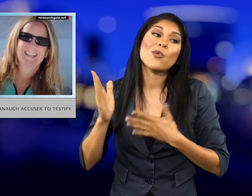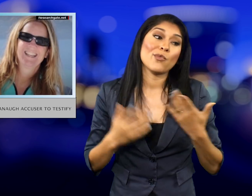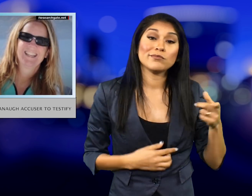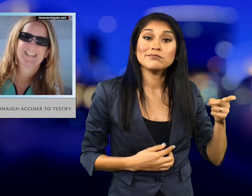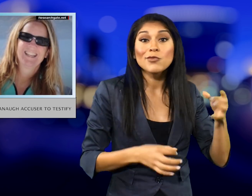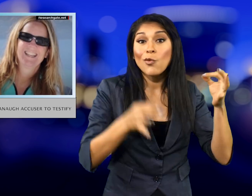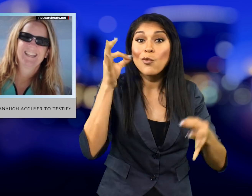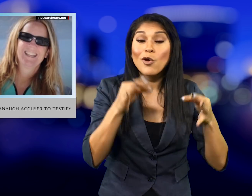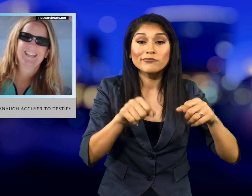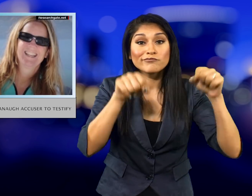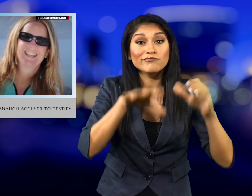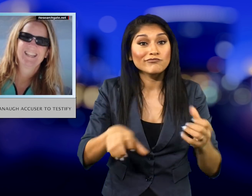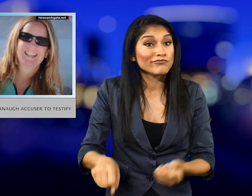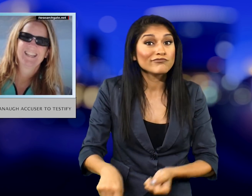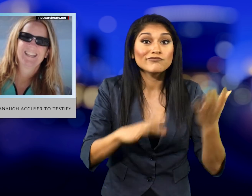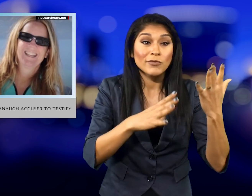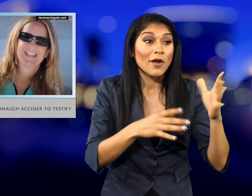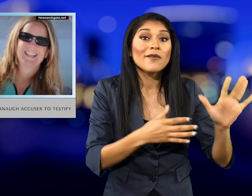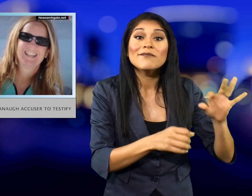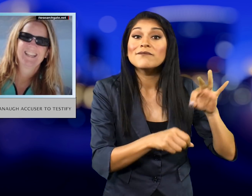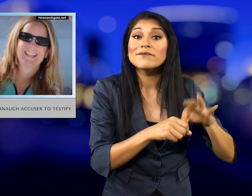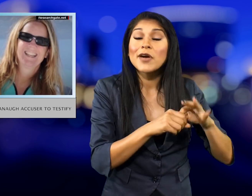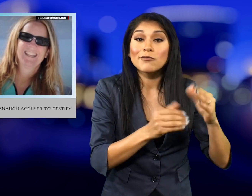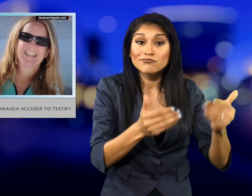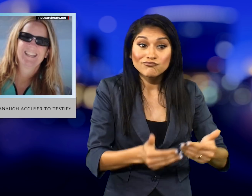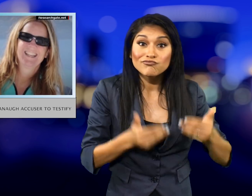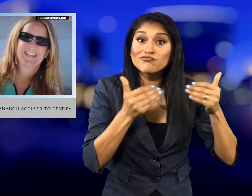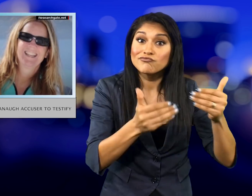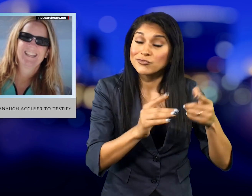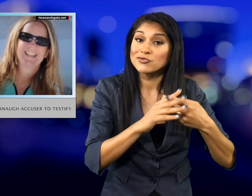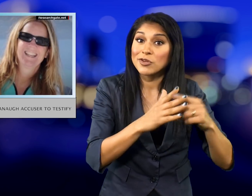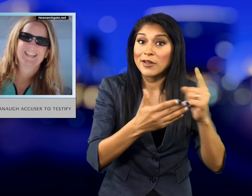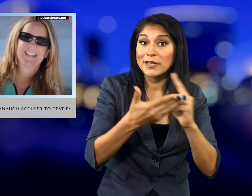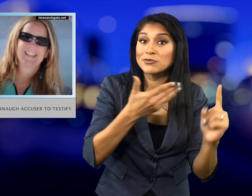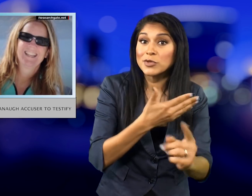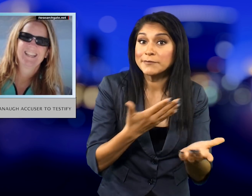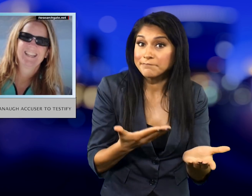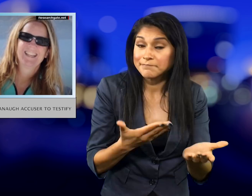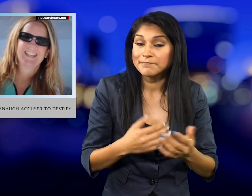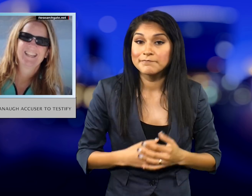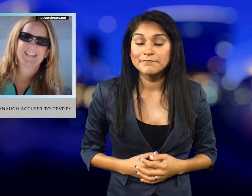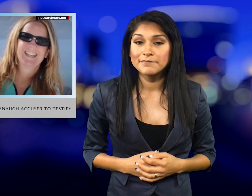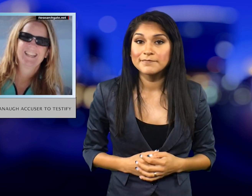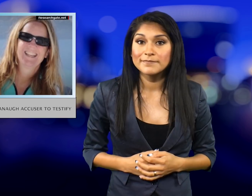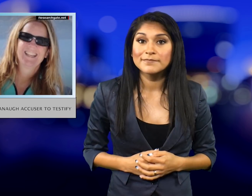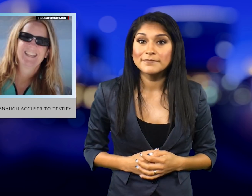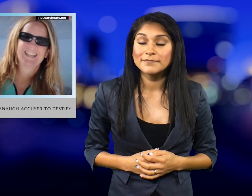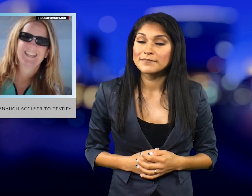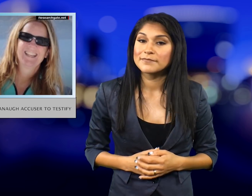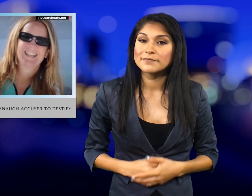Sources tell CNN that if Ford chooses not to testify, the hearing will likely be scrapped and a confirmation vote could occur next week.